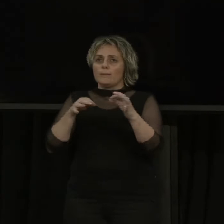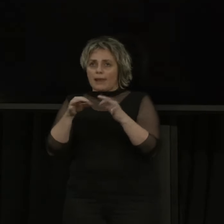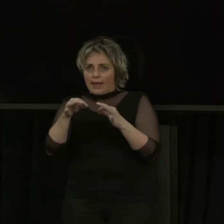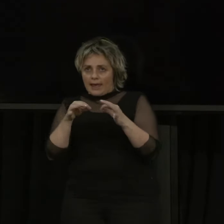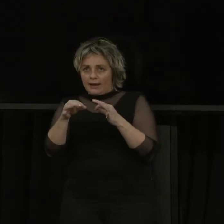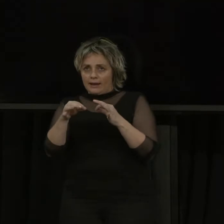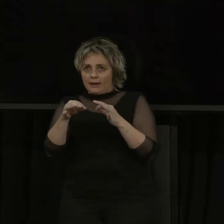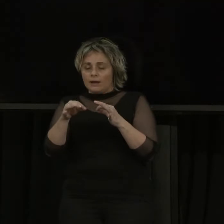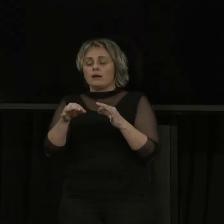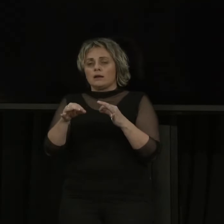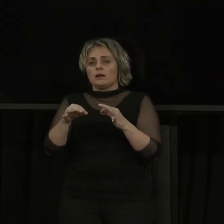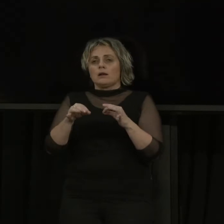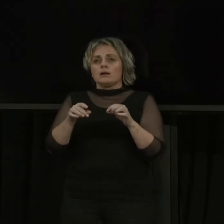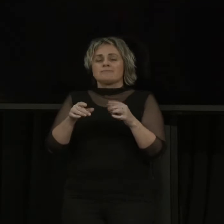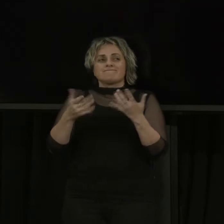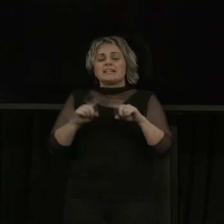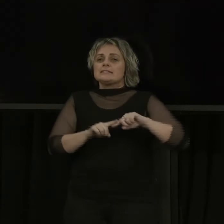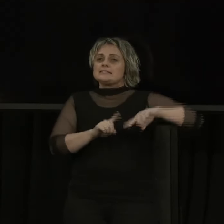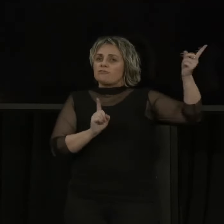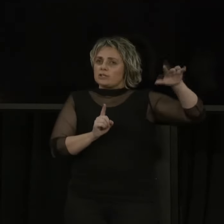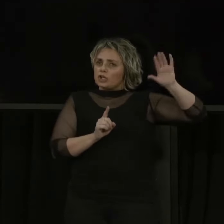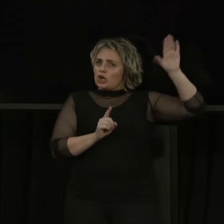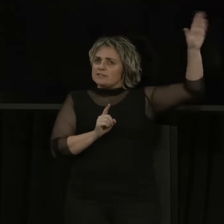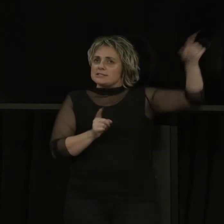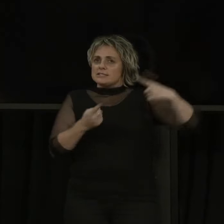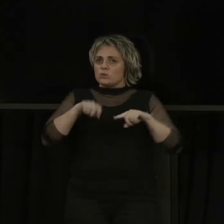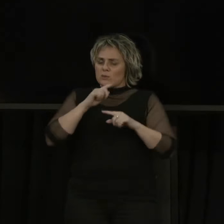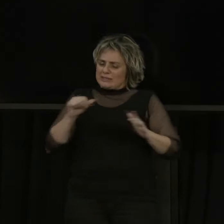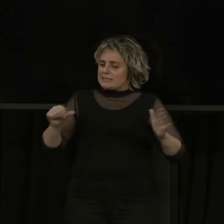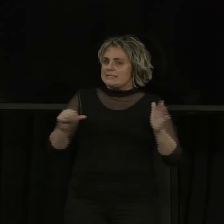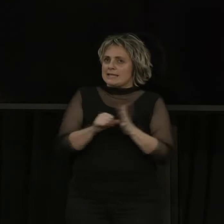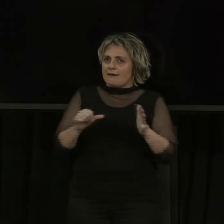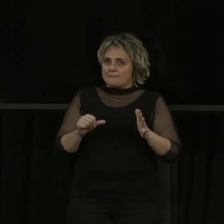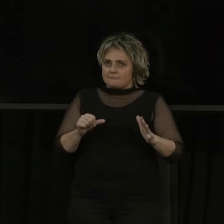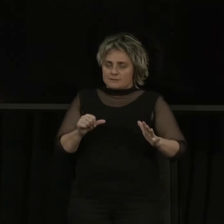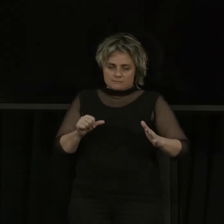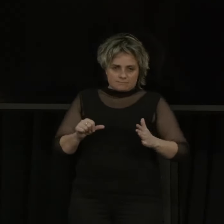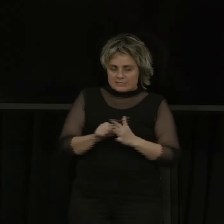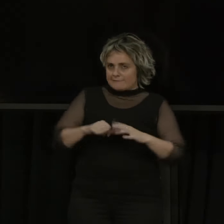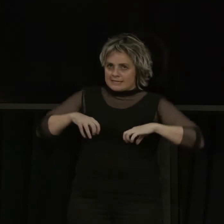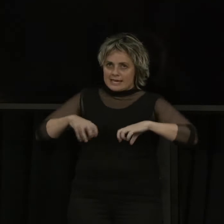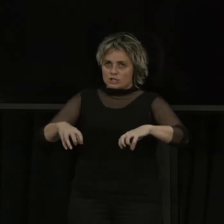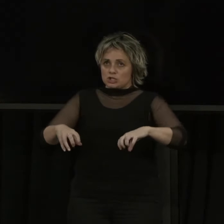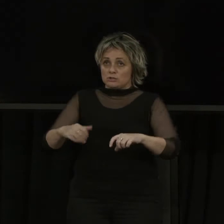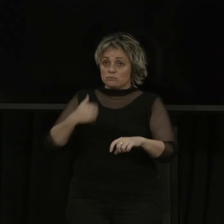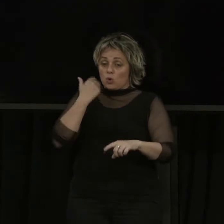So that is in part what we started to do yesterday. Talking about the fact that we